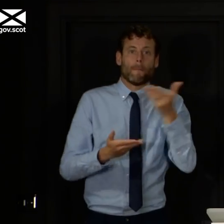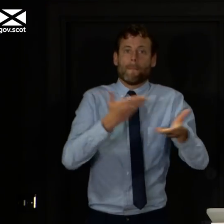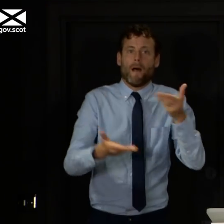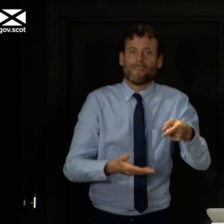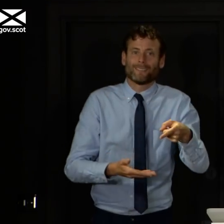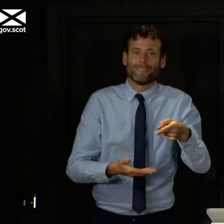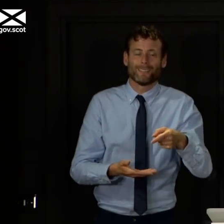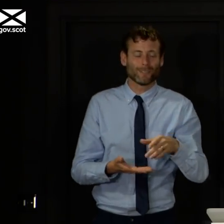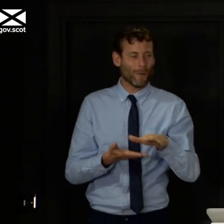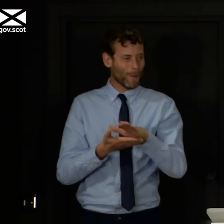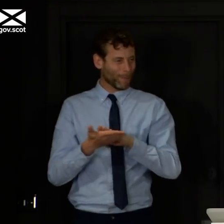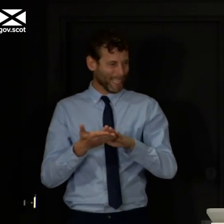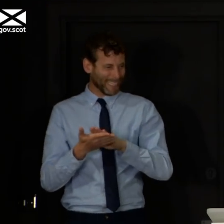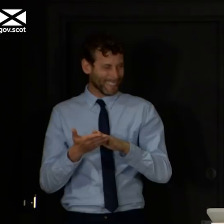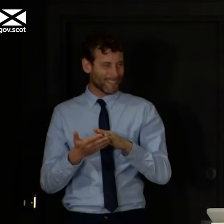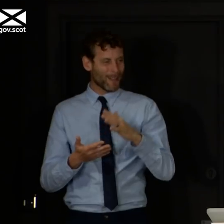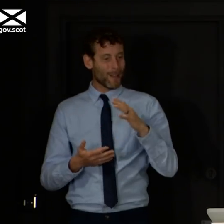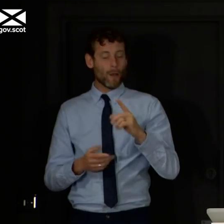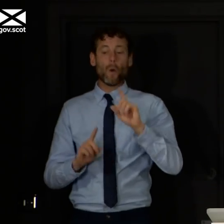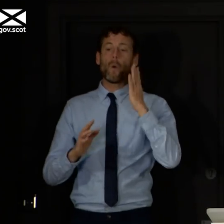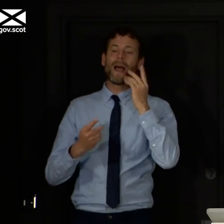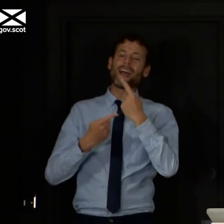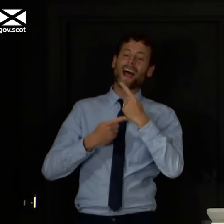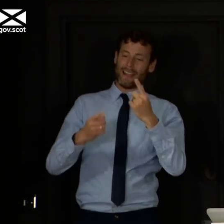calculation, there are lots of different things we have got to consider and we've got to consider